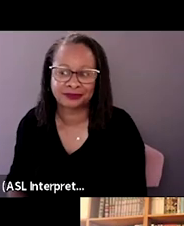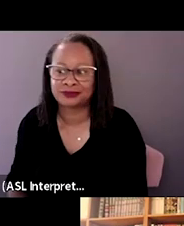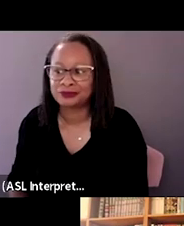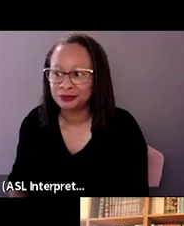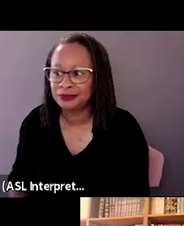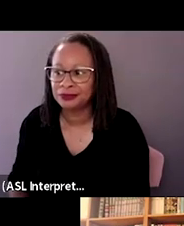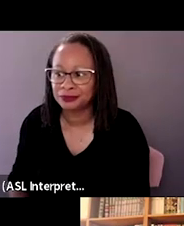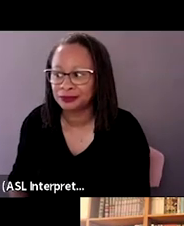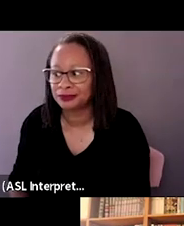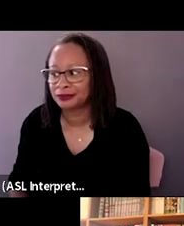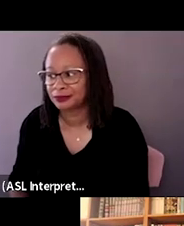Concerning the rights,